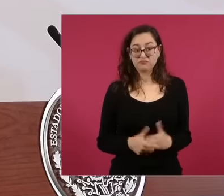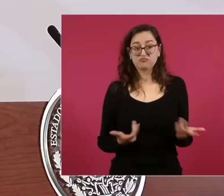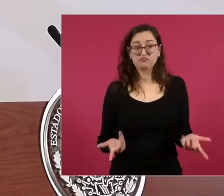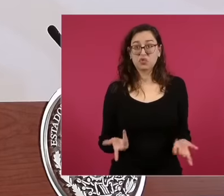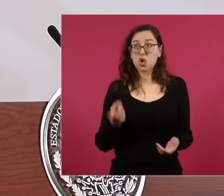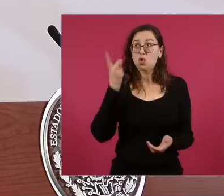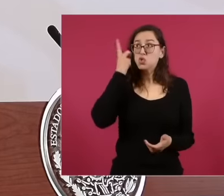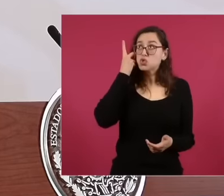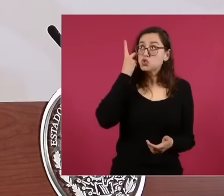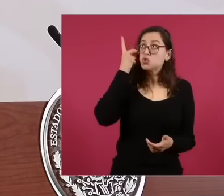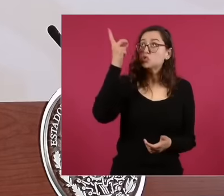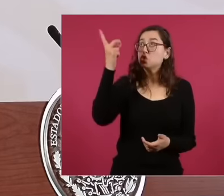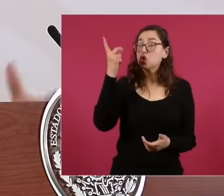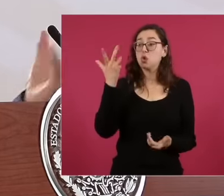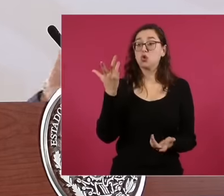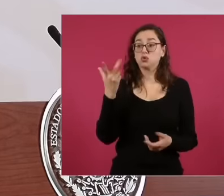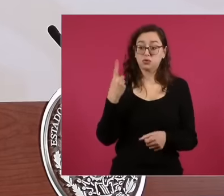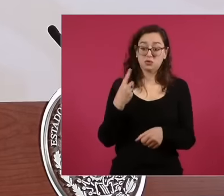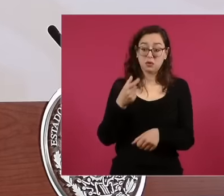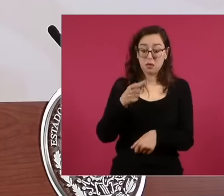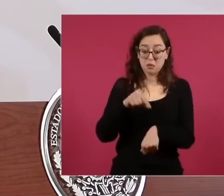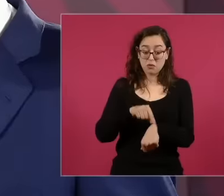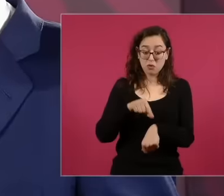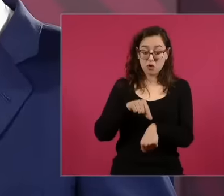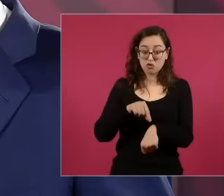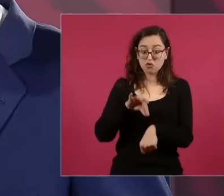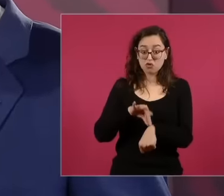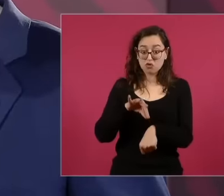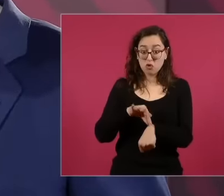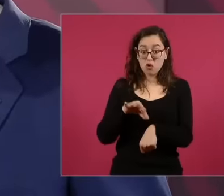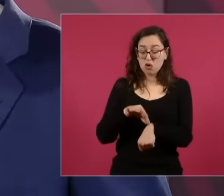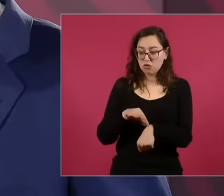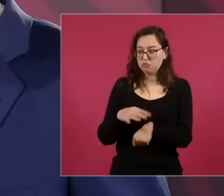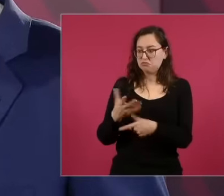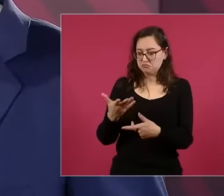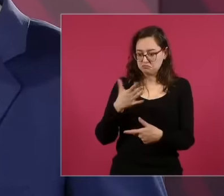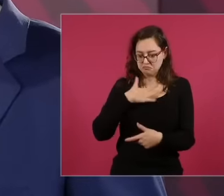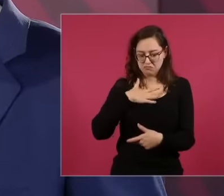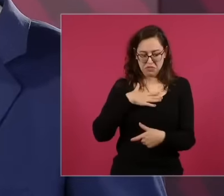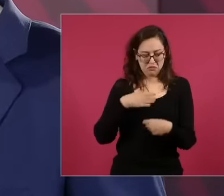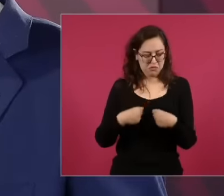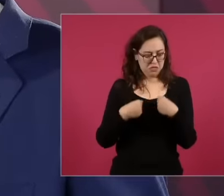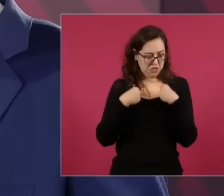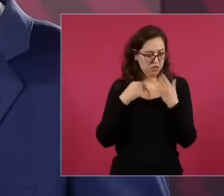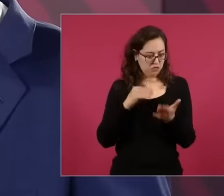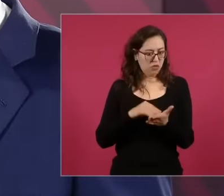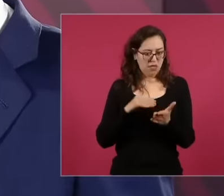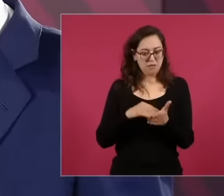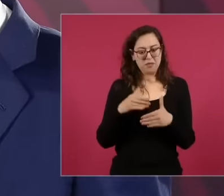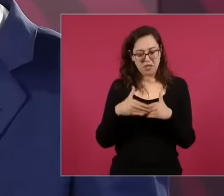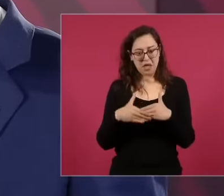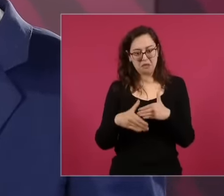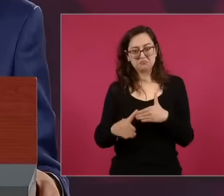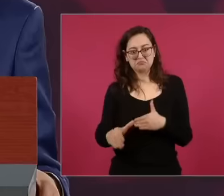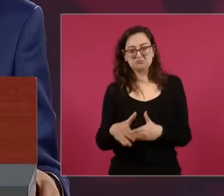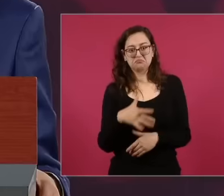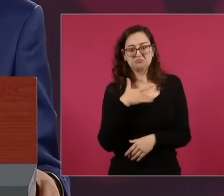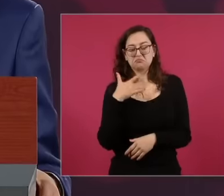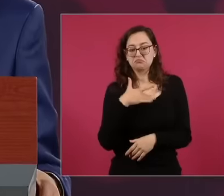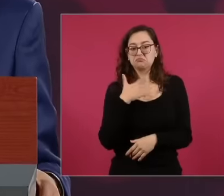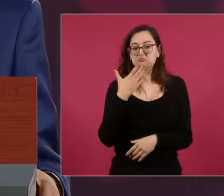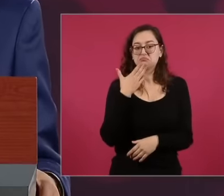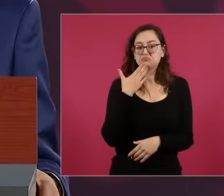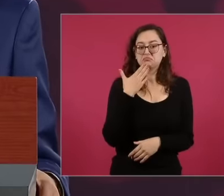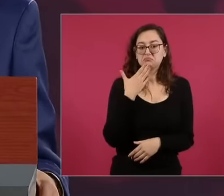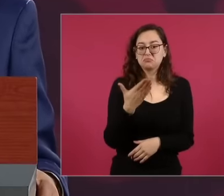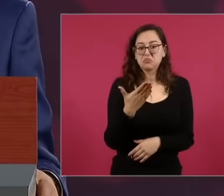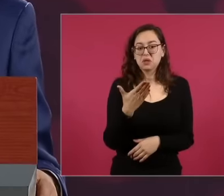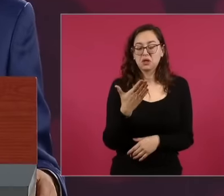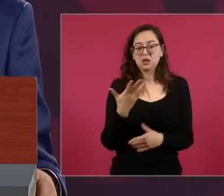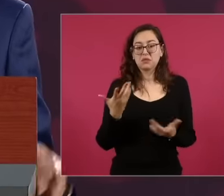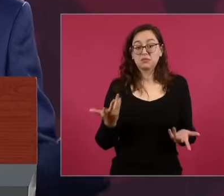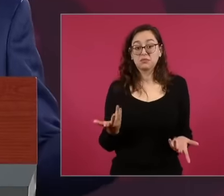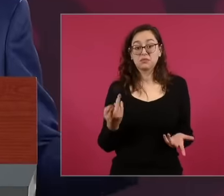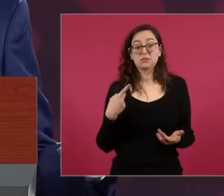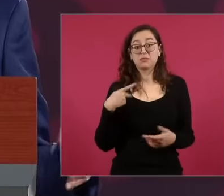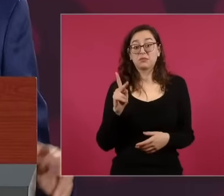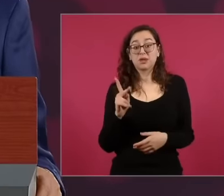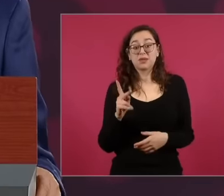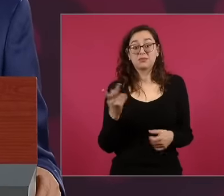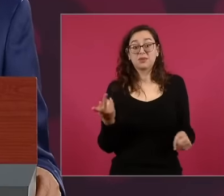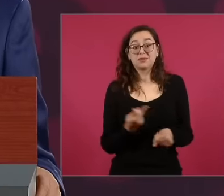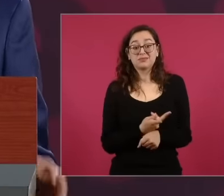science I'm very good very good uh I'm not going to be able to play baseball anymore Because